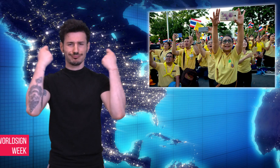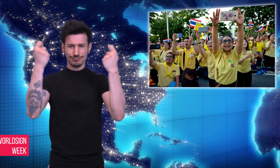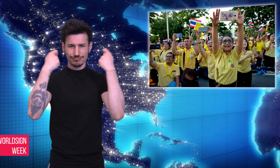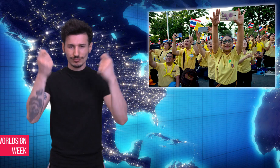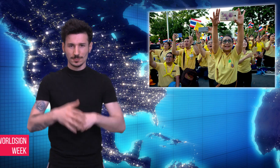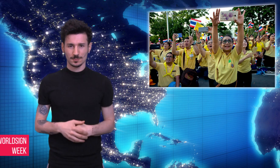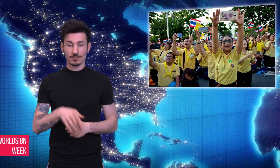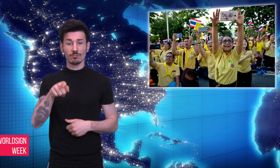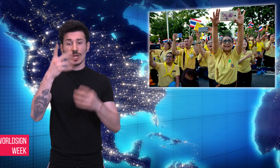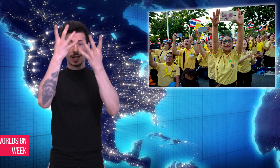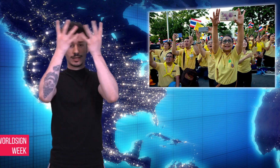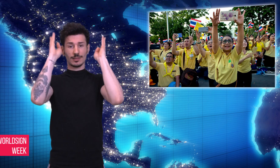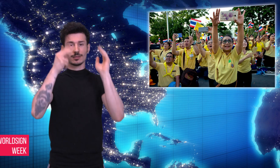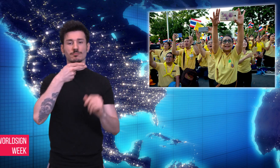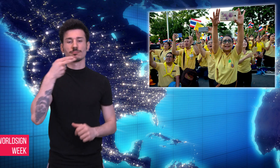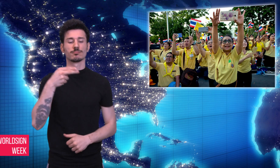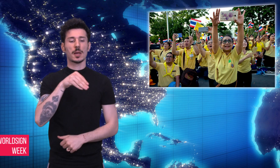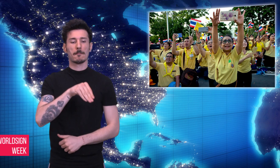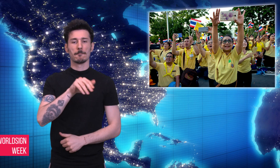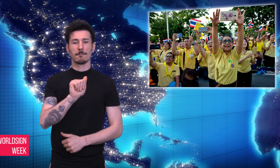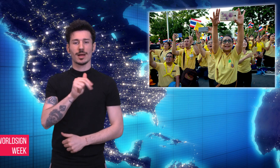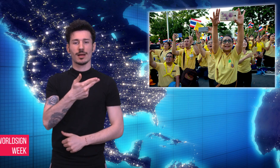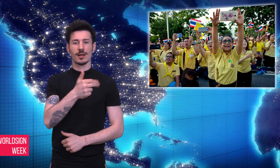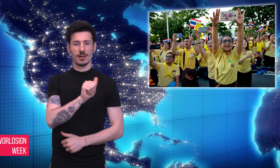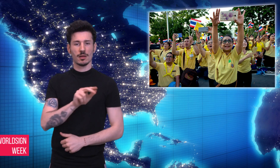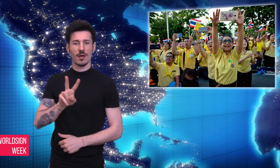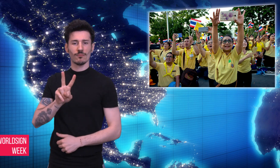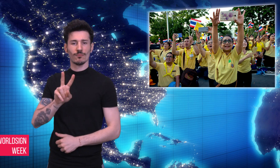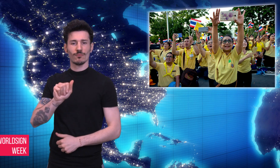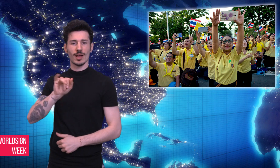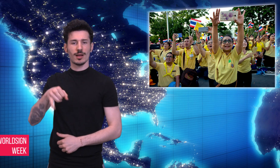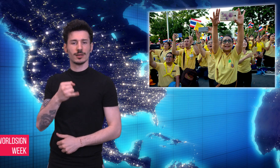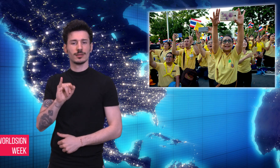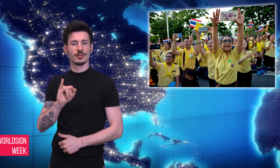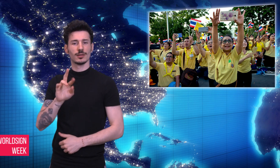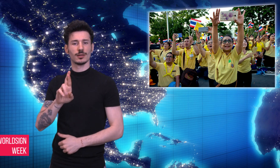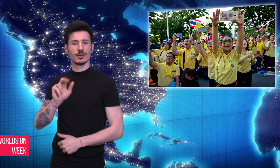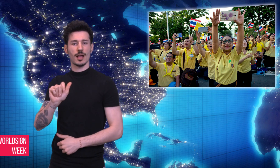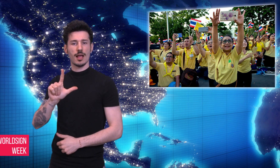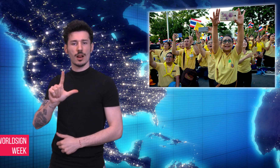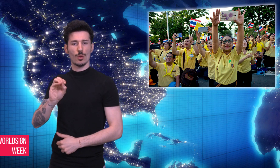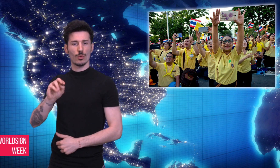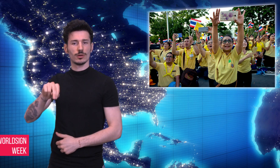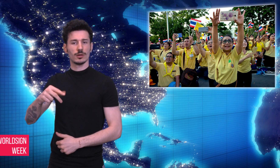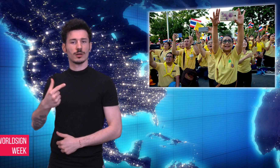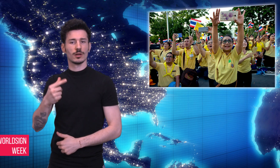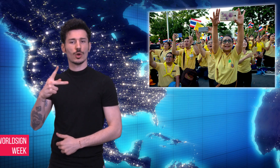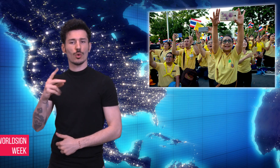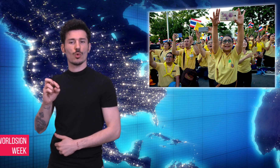start of three-day festivities celebrating his coronation.